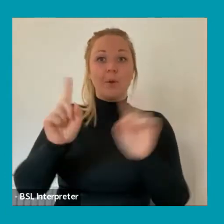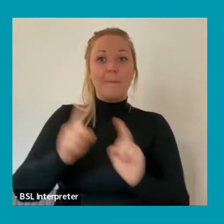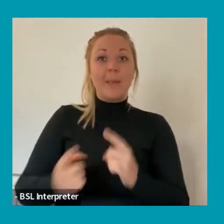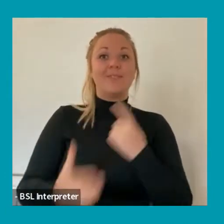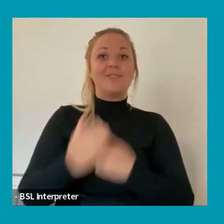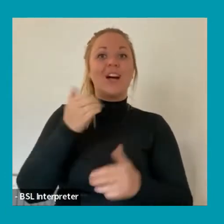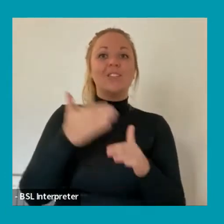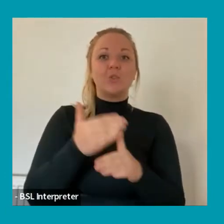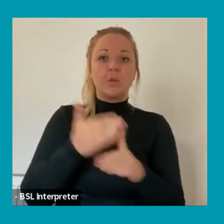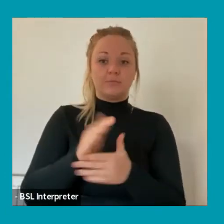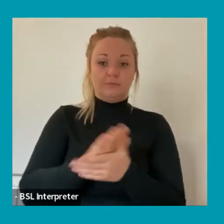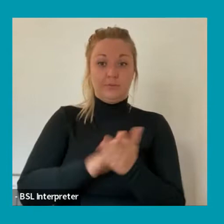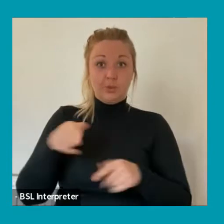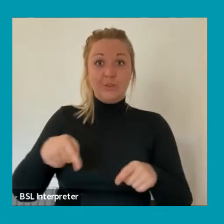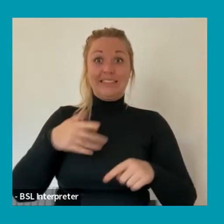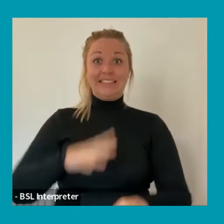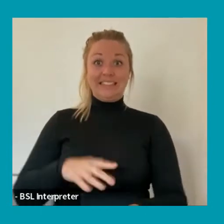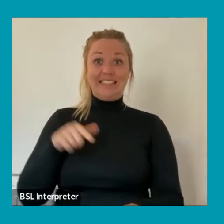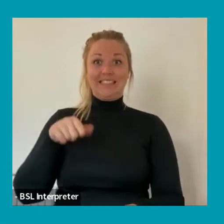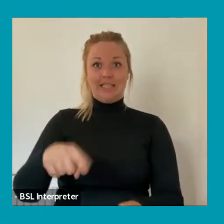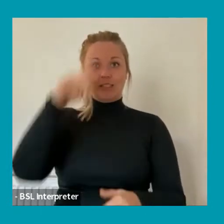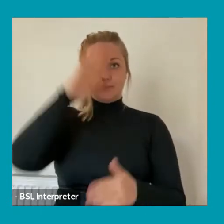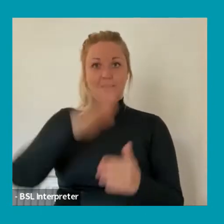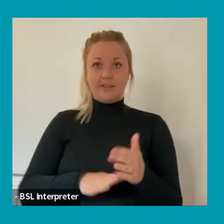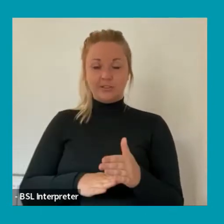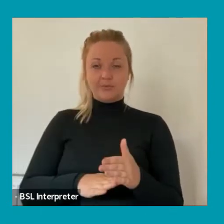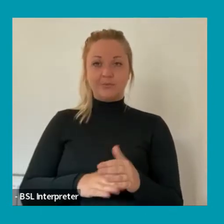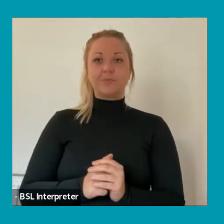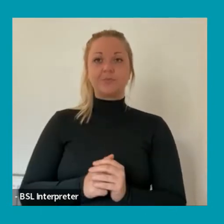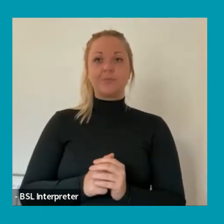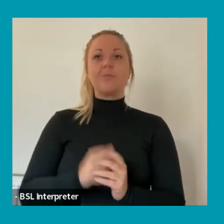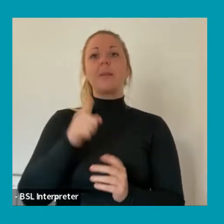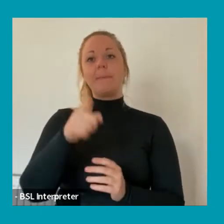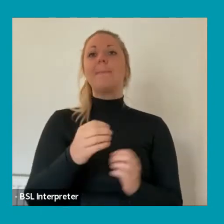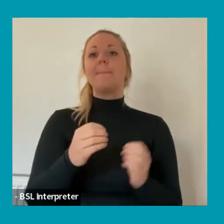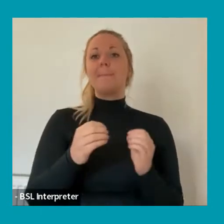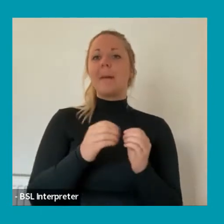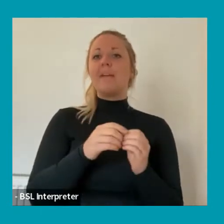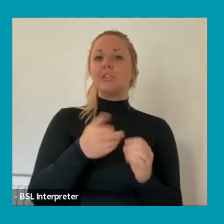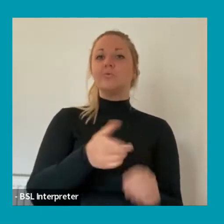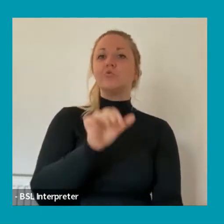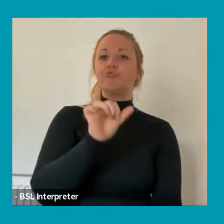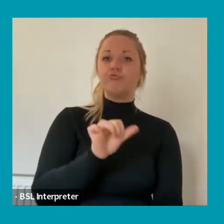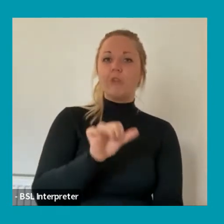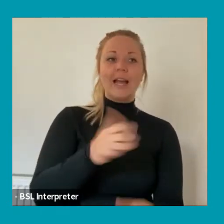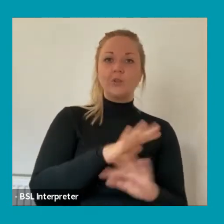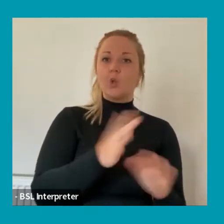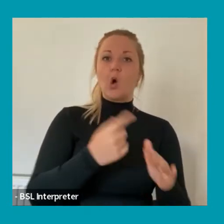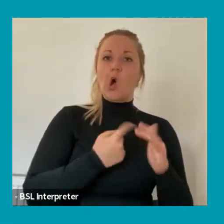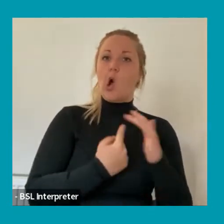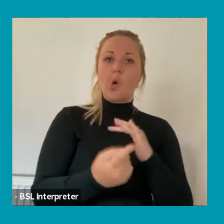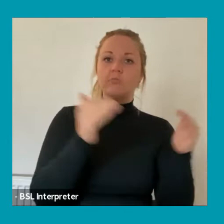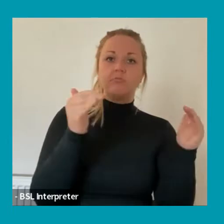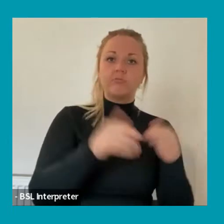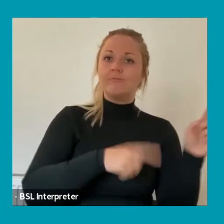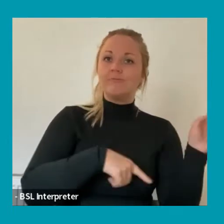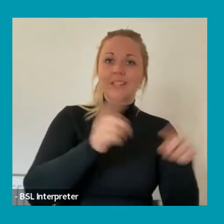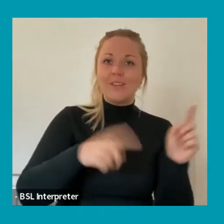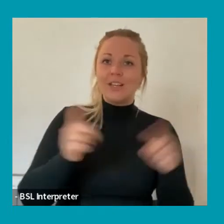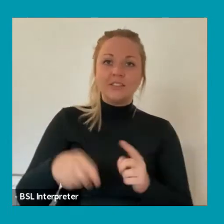As you said, Barry, that intersectionality is absolutely key, isn't it? Because no one is just disabled.